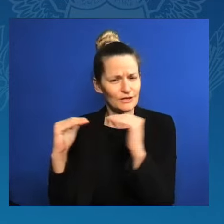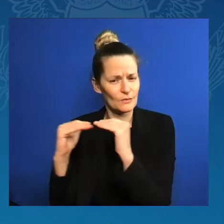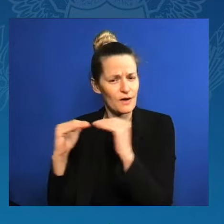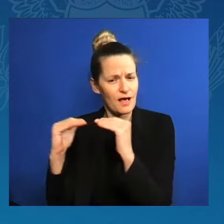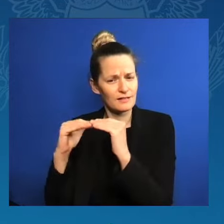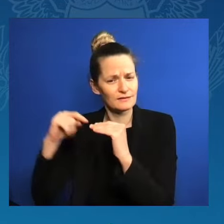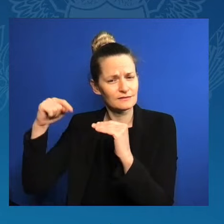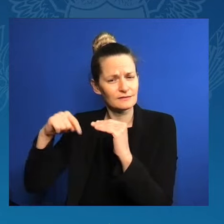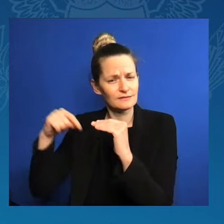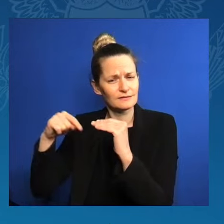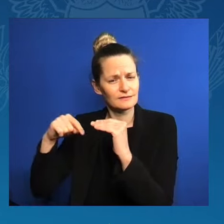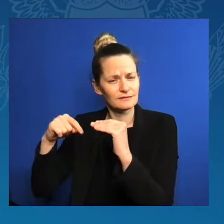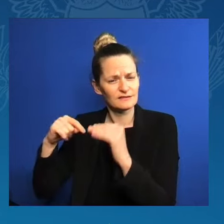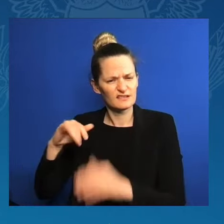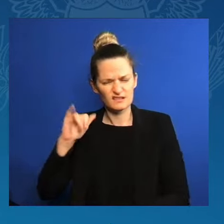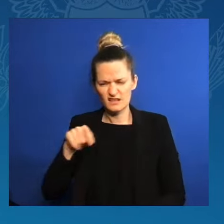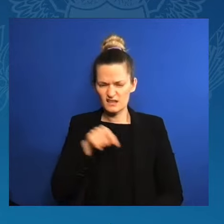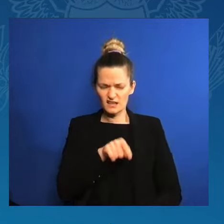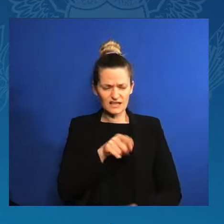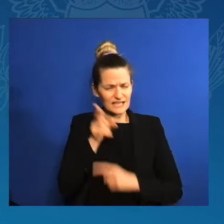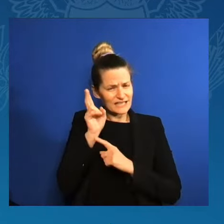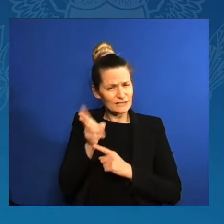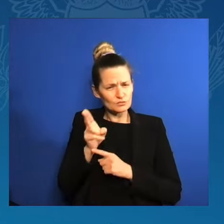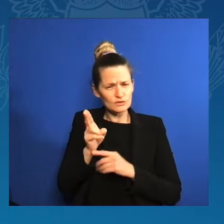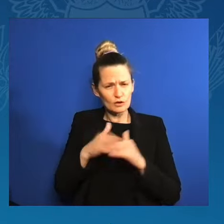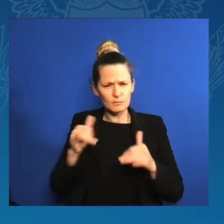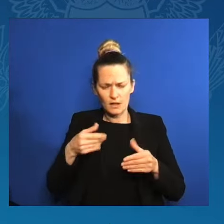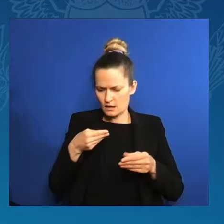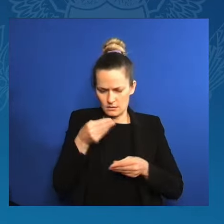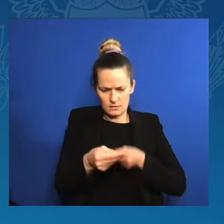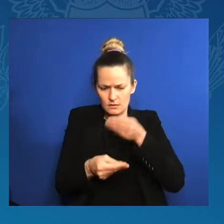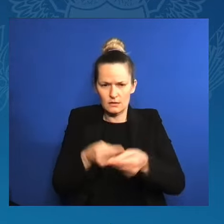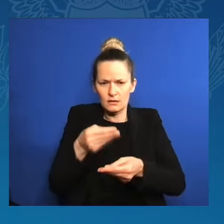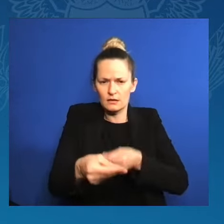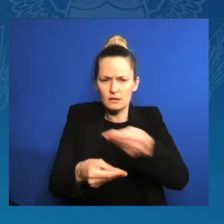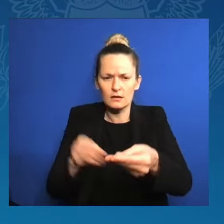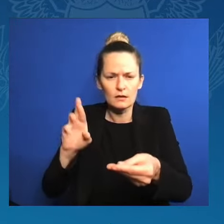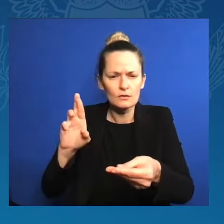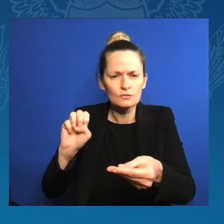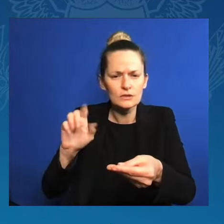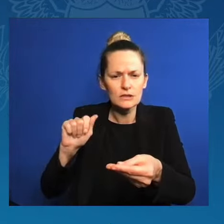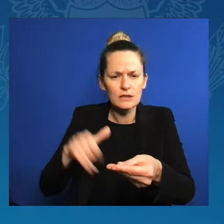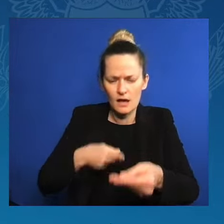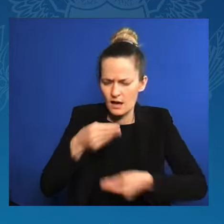the baton they carried is now in our hands.